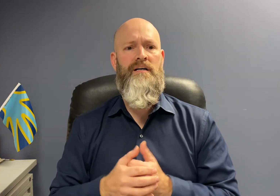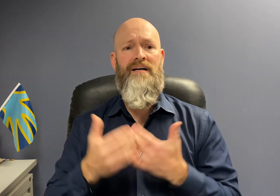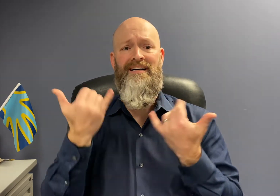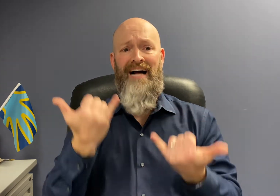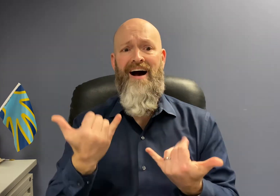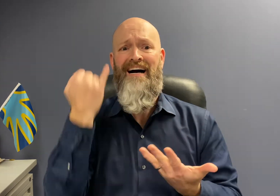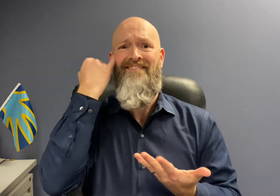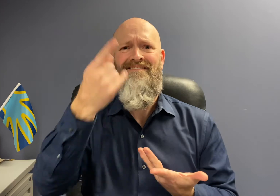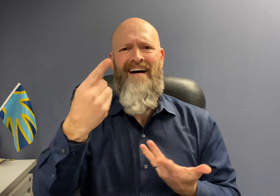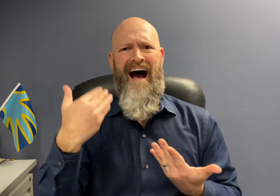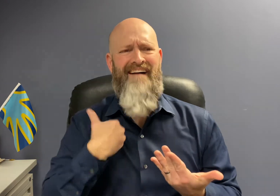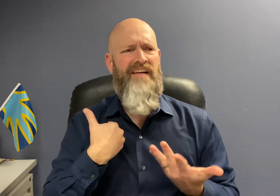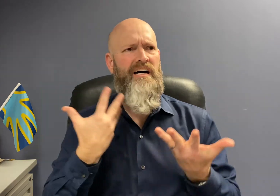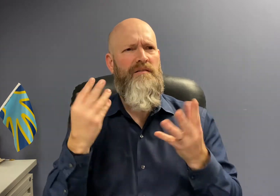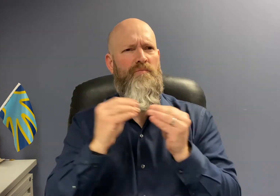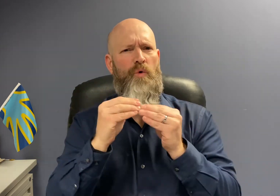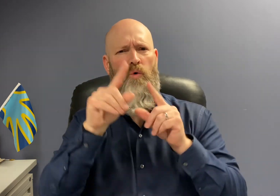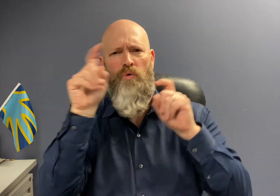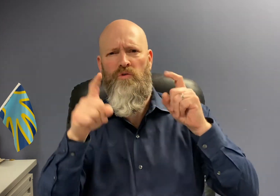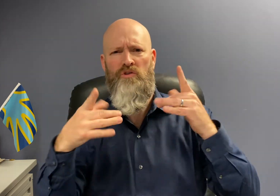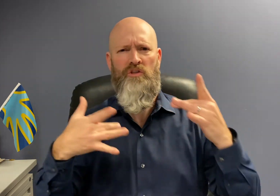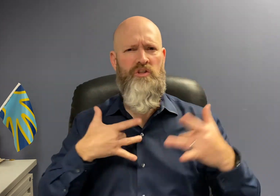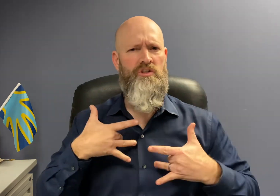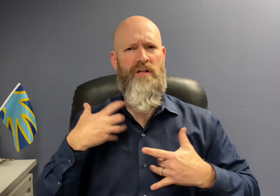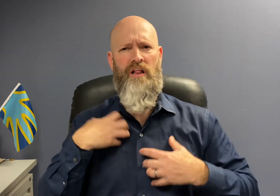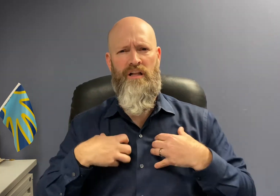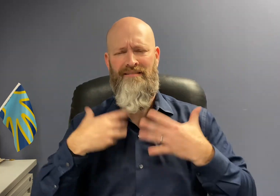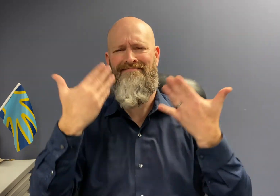If you have any specific questions about COVID-19,